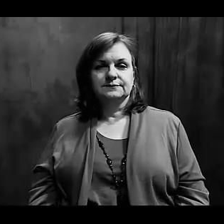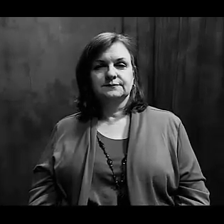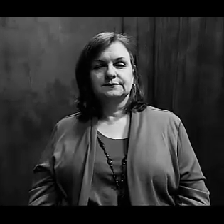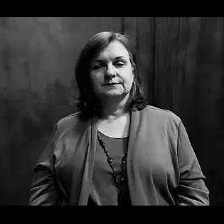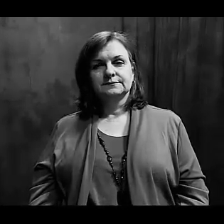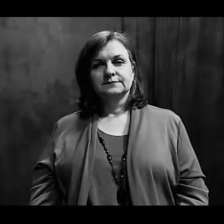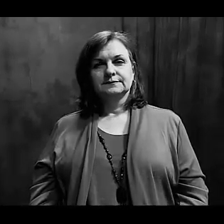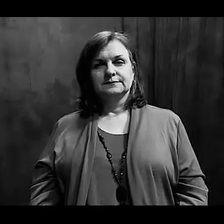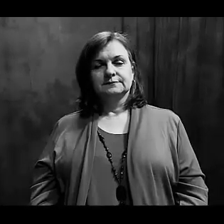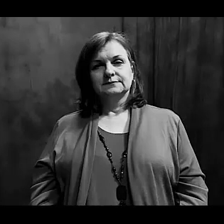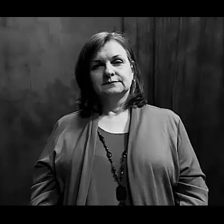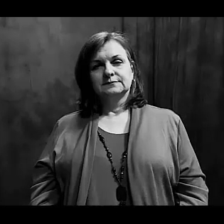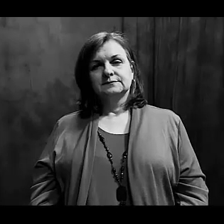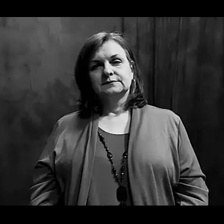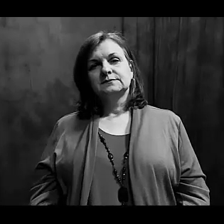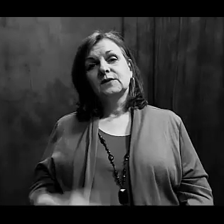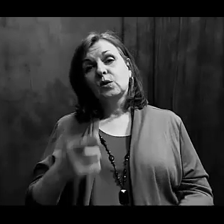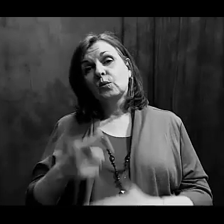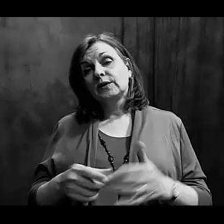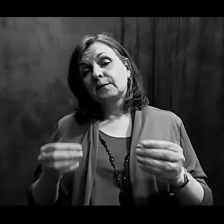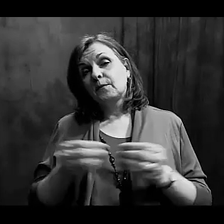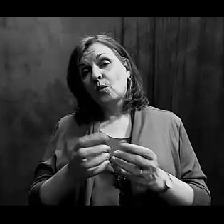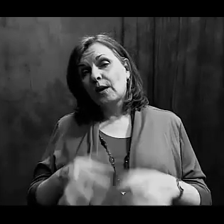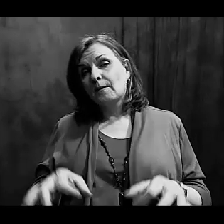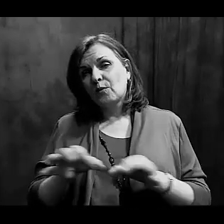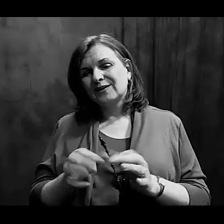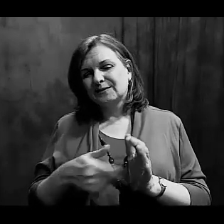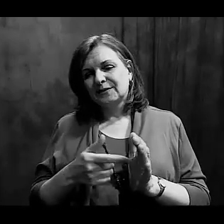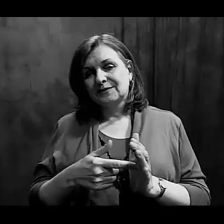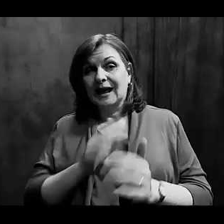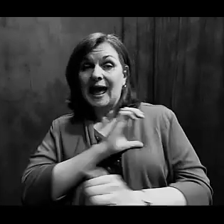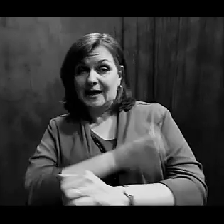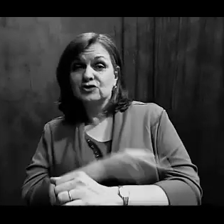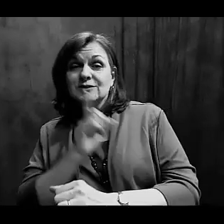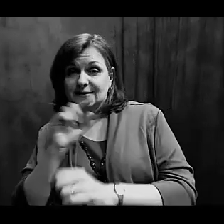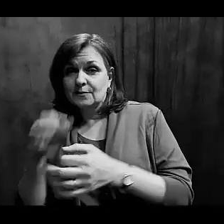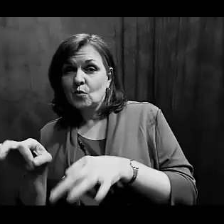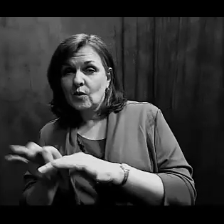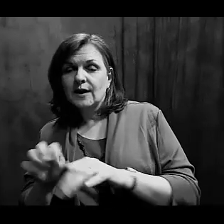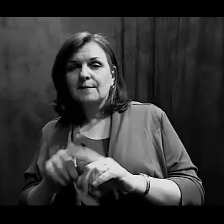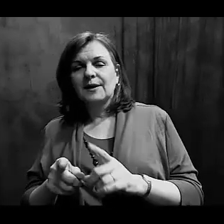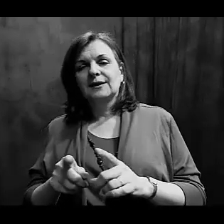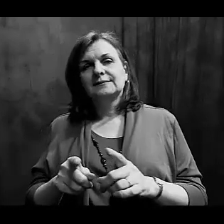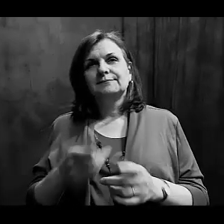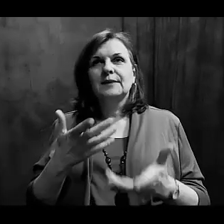but what we look at more importantly sometimes not that energy is not important but